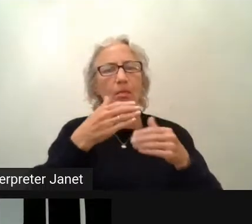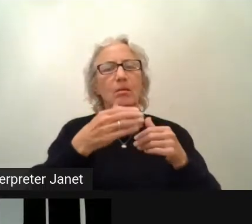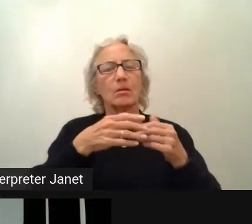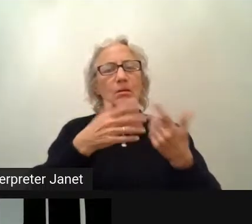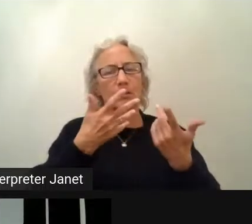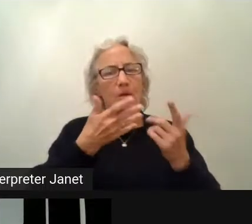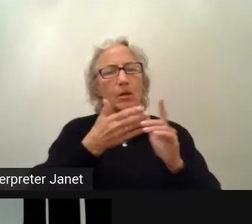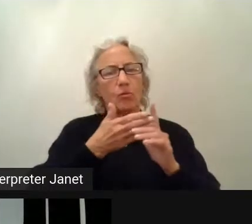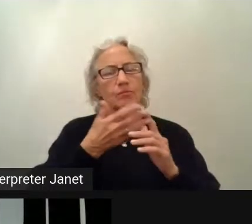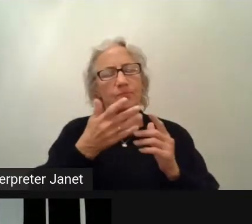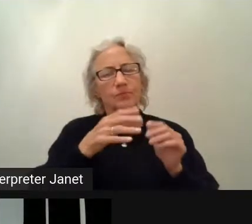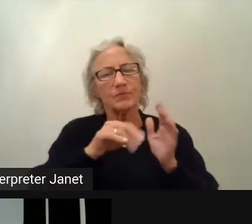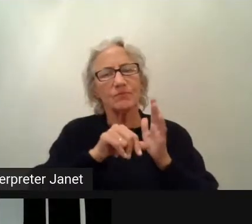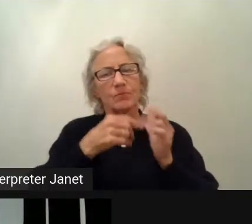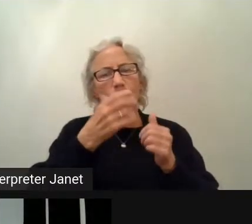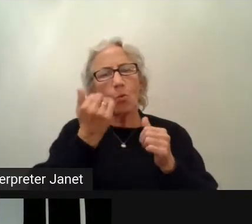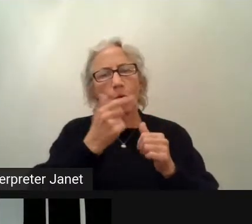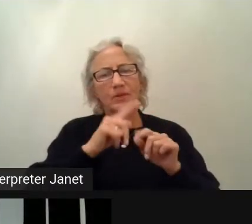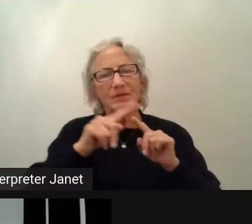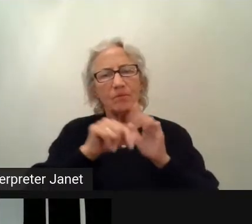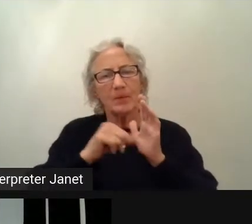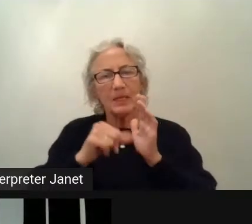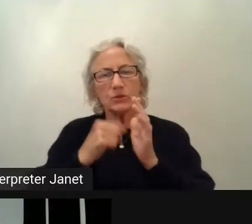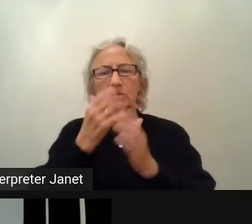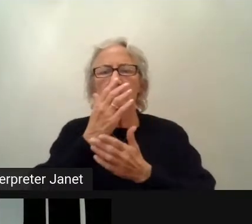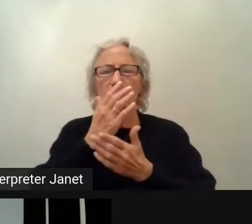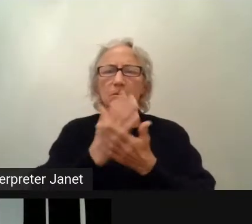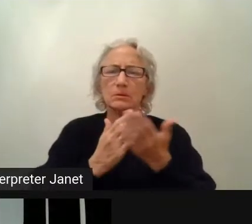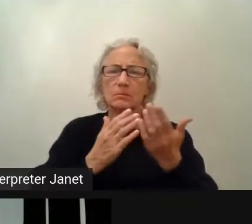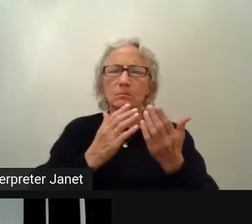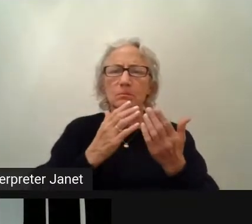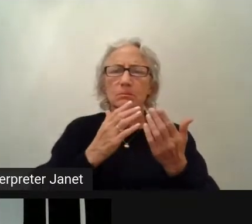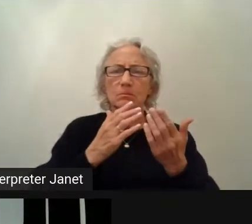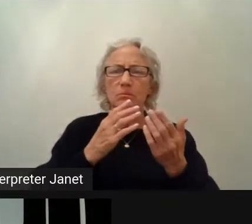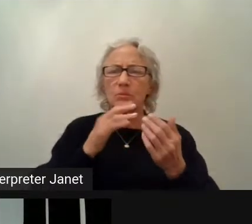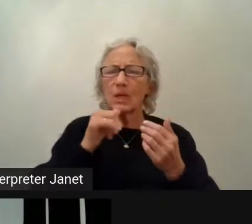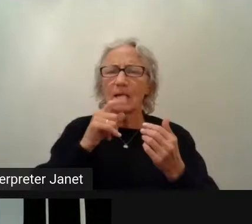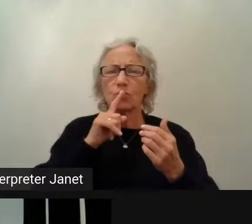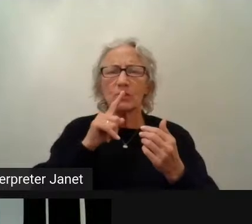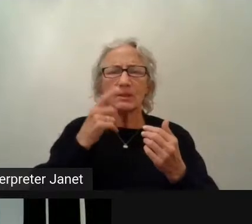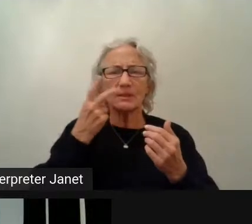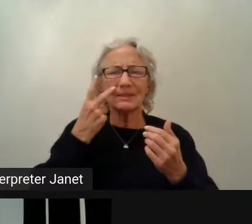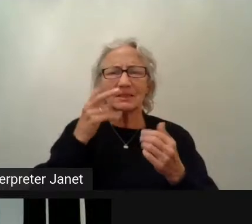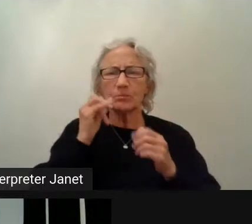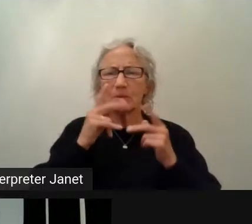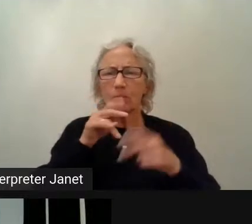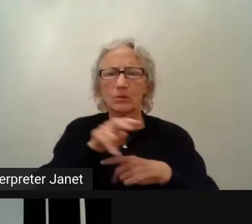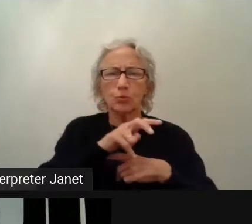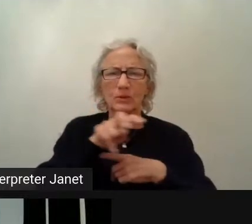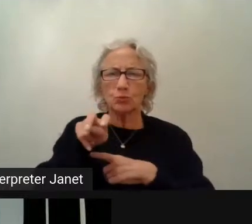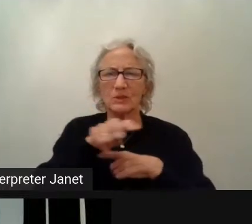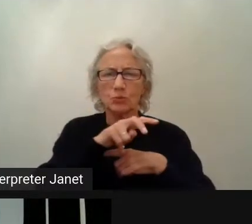to choose the element list is that very much to guide their way through and every page and people who use the search field used that.